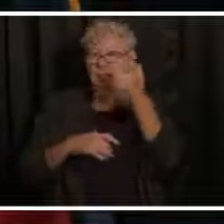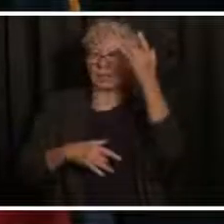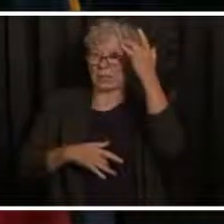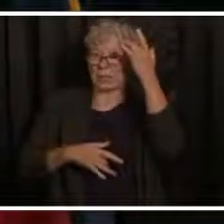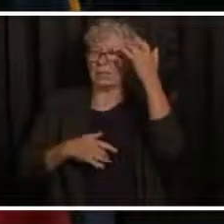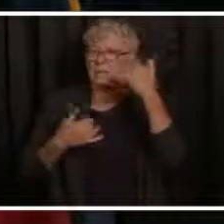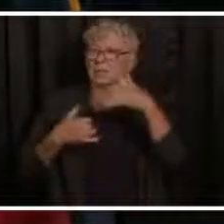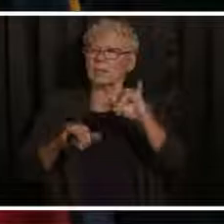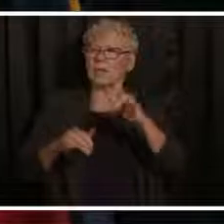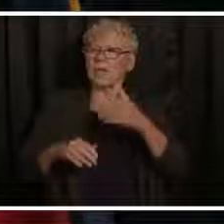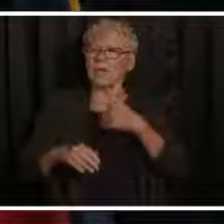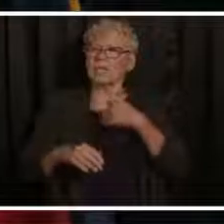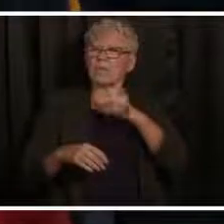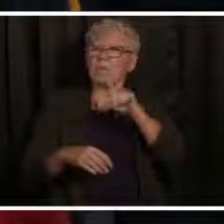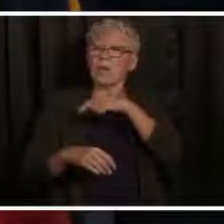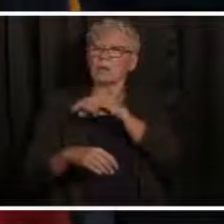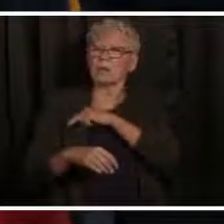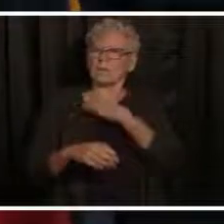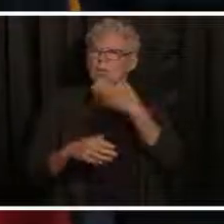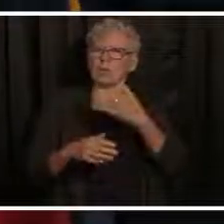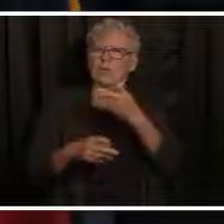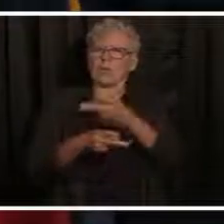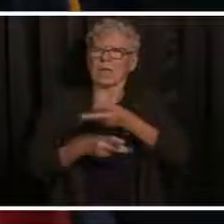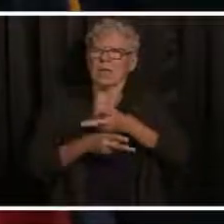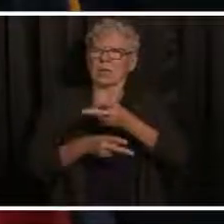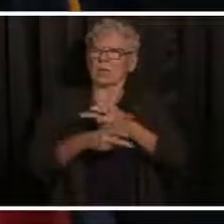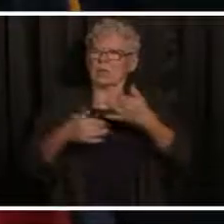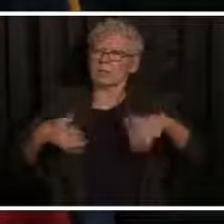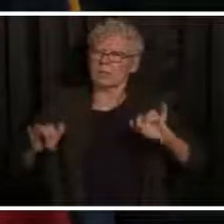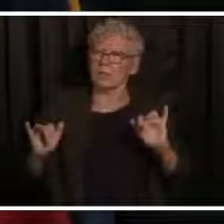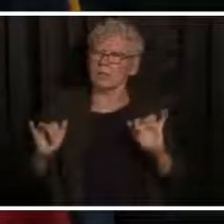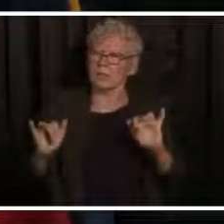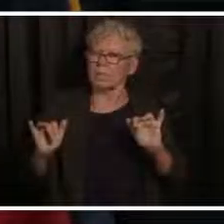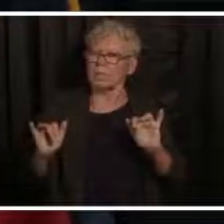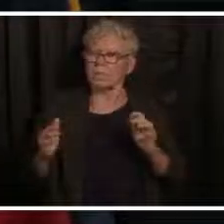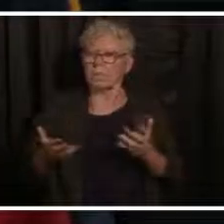care C is for. Is there any indication? I know it's early